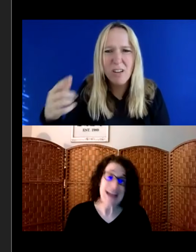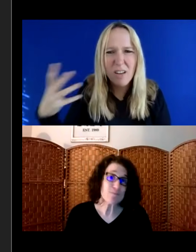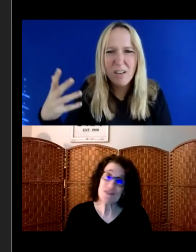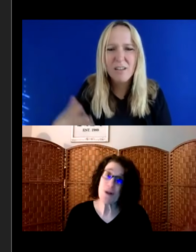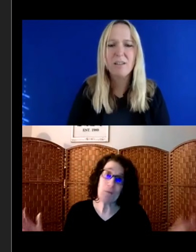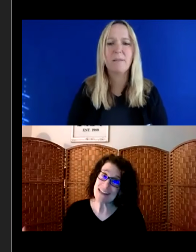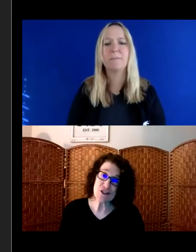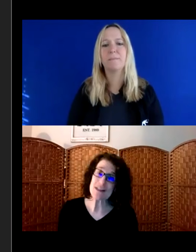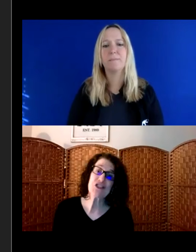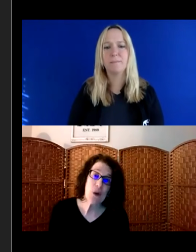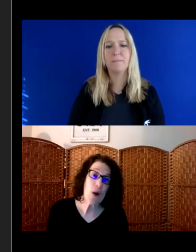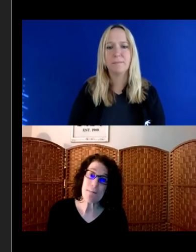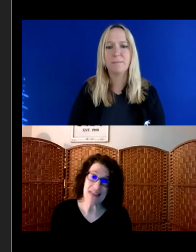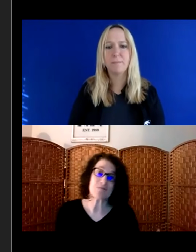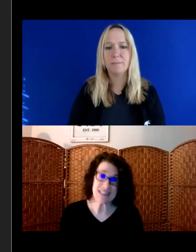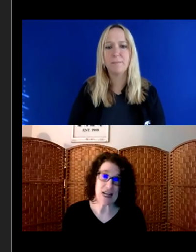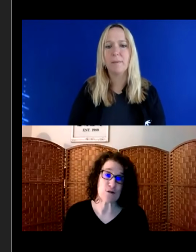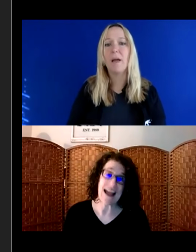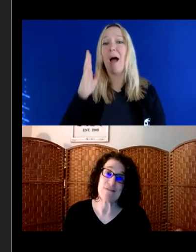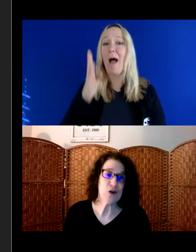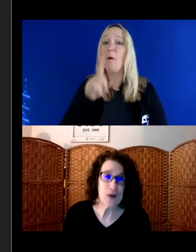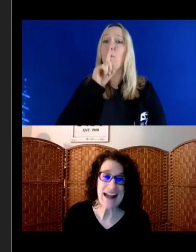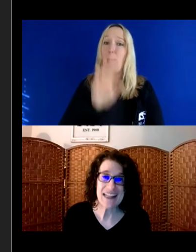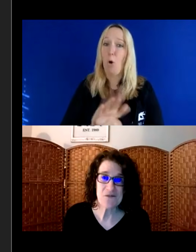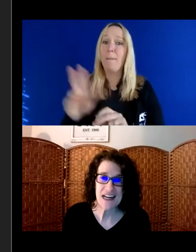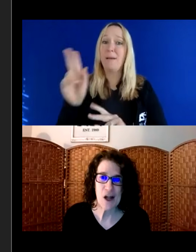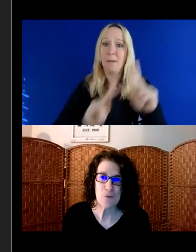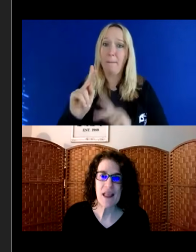Captions don't magically show up by themselves after creating a video.